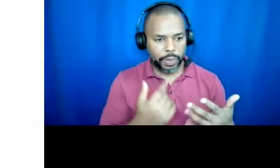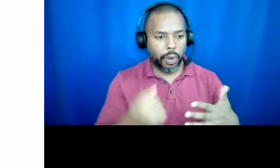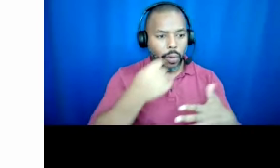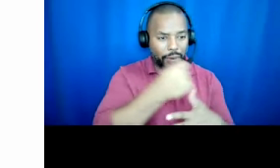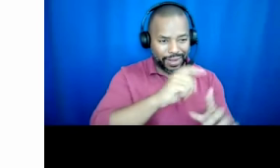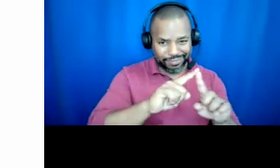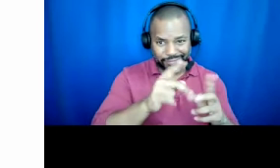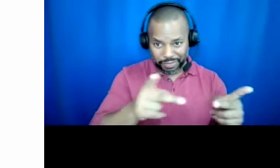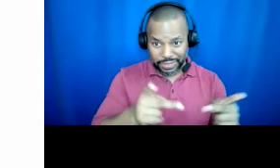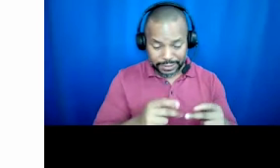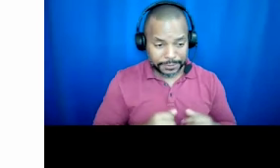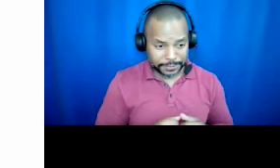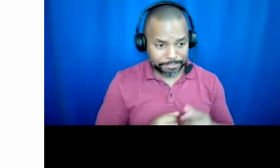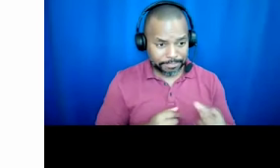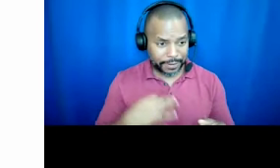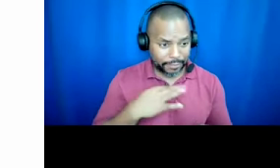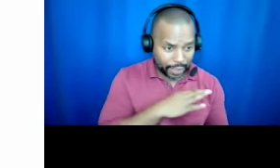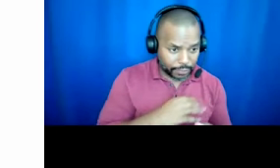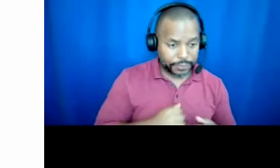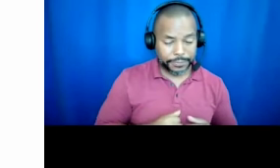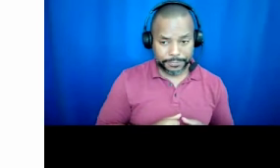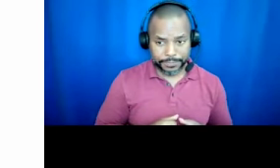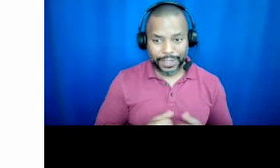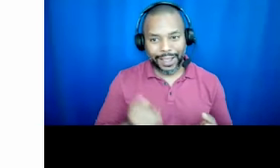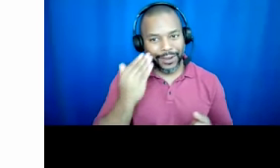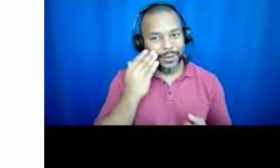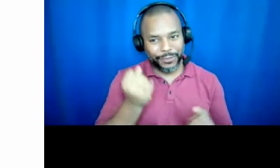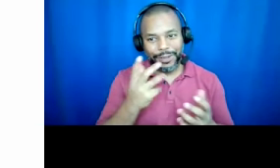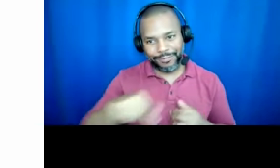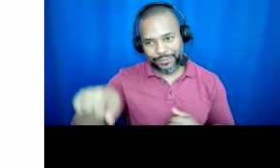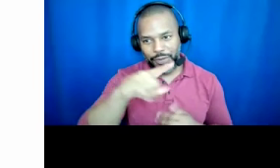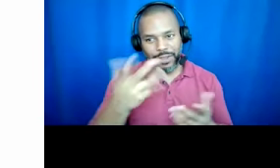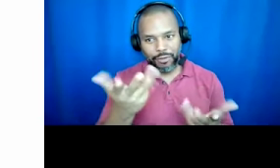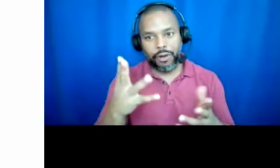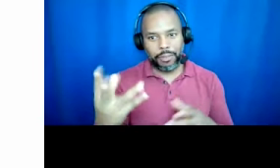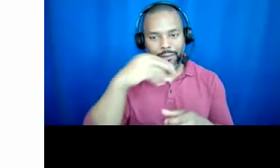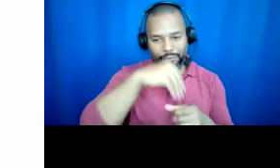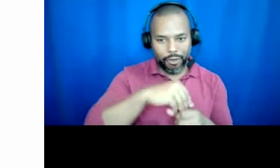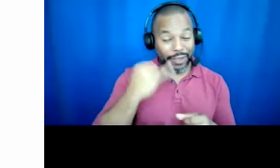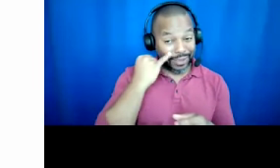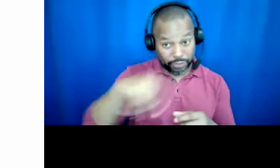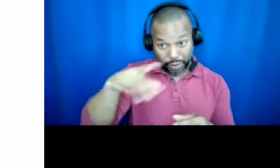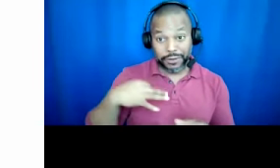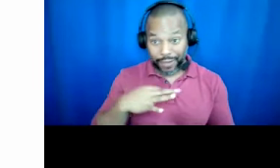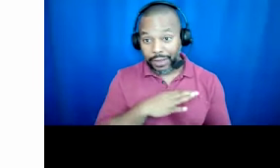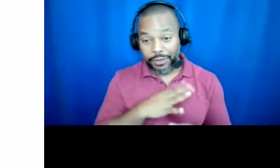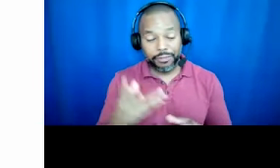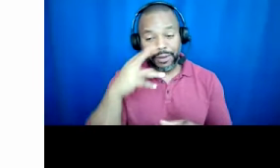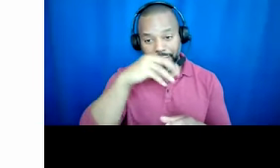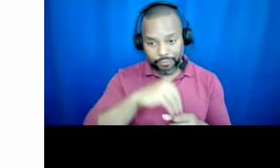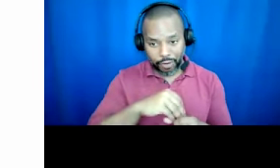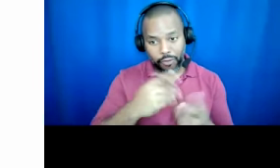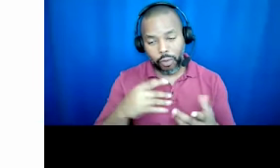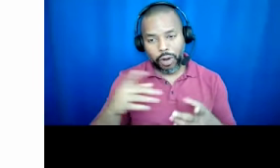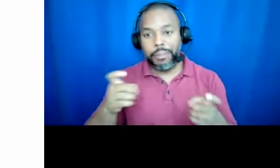With faculty again, I know many of you have participated, if you're faculty or an administrator, in program reviews.